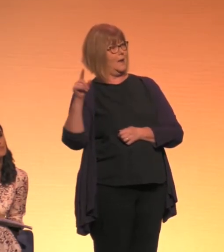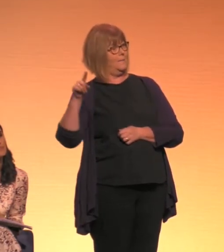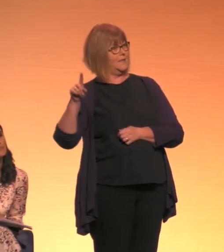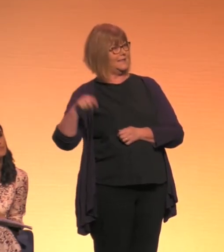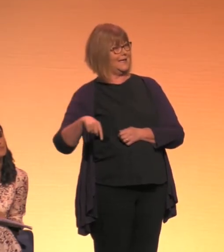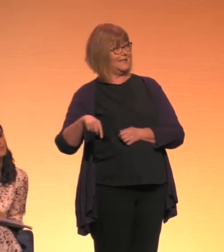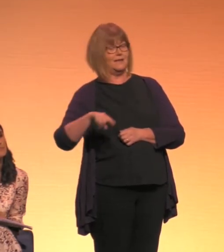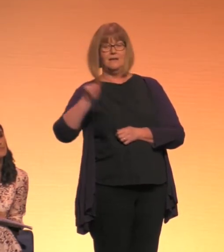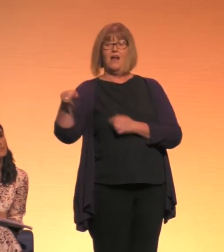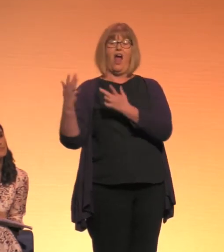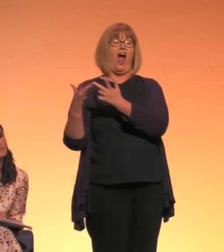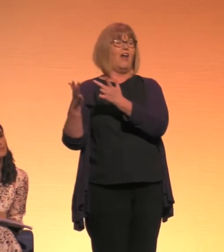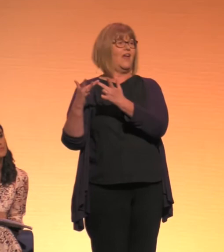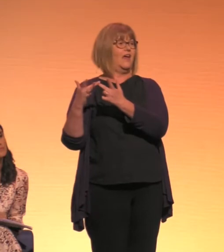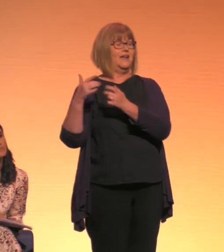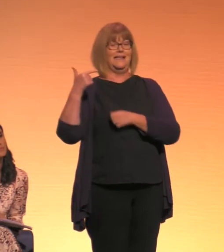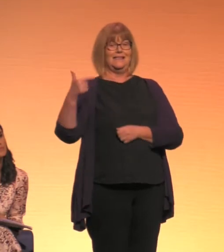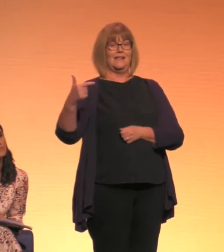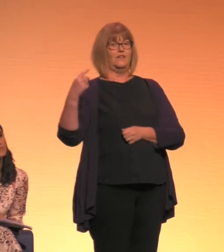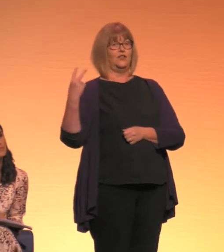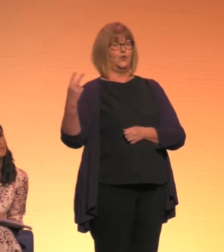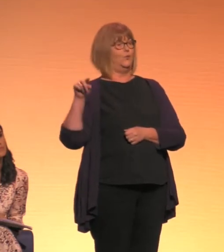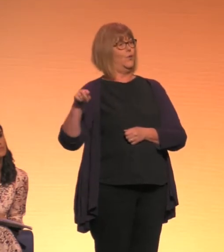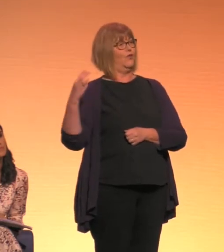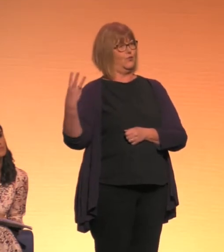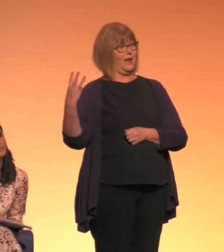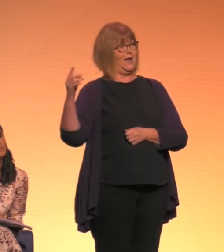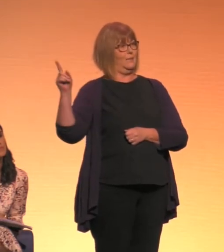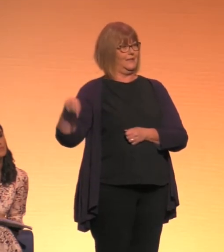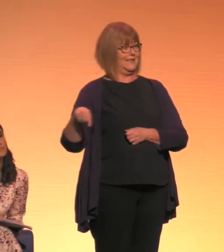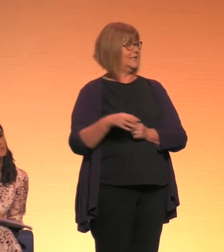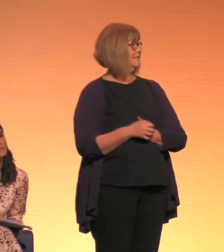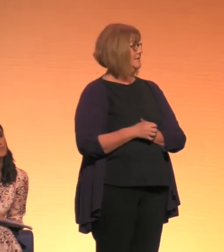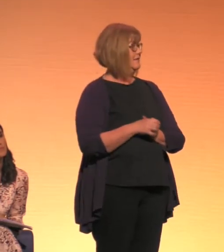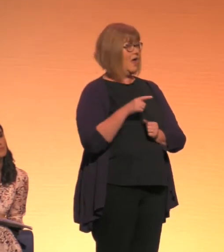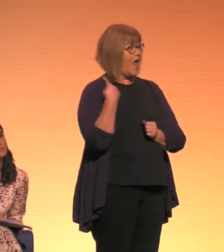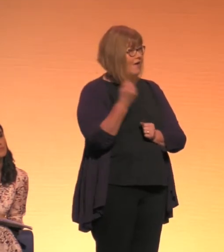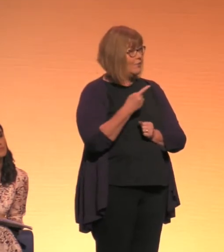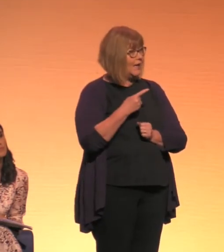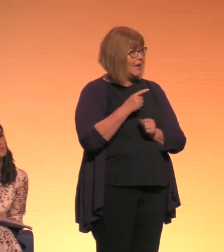Other ethnicities, 72.3% Have we made progress?